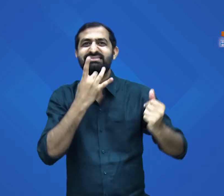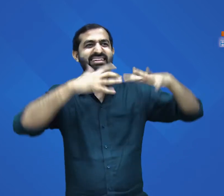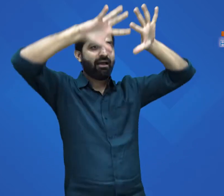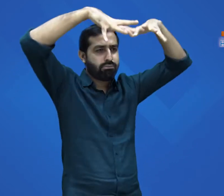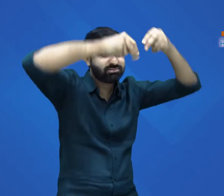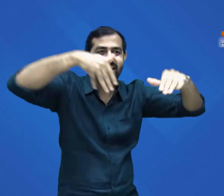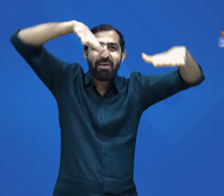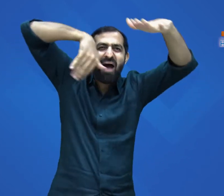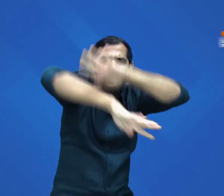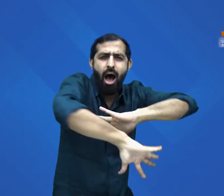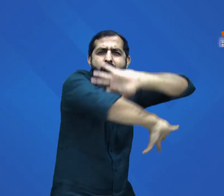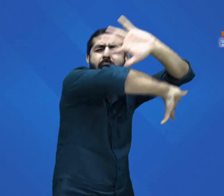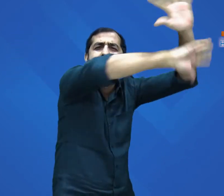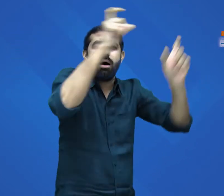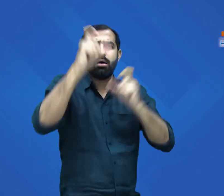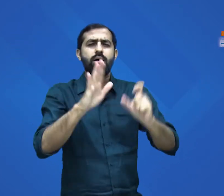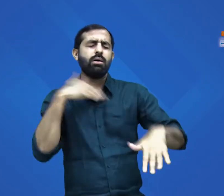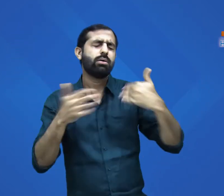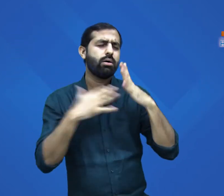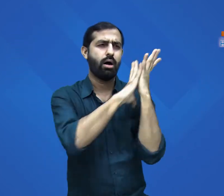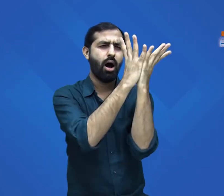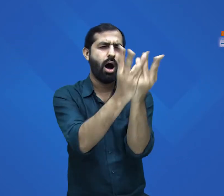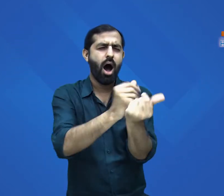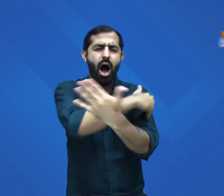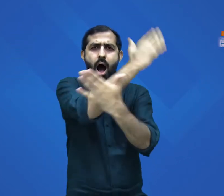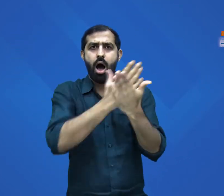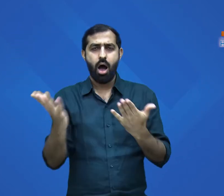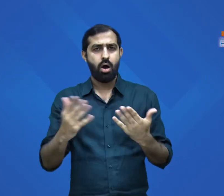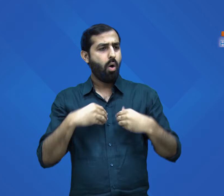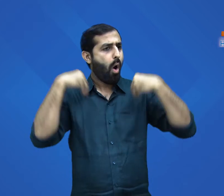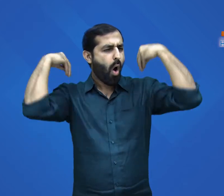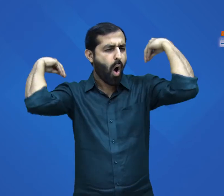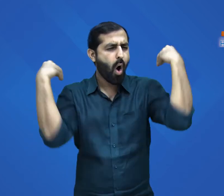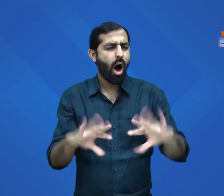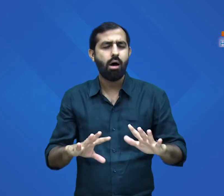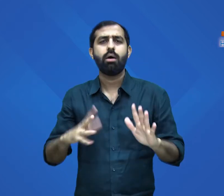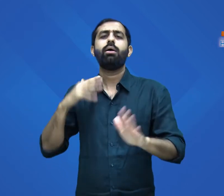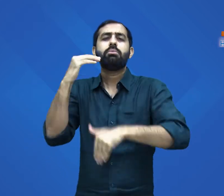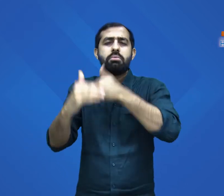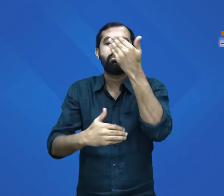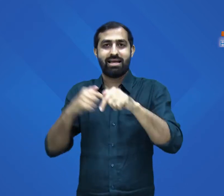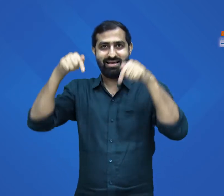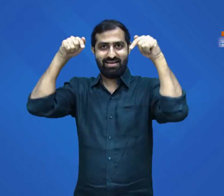were completely devastated and the explosion killed thousands of lives. It was a terrible loss for the country.